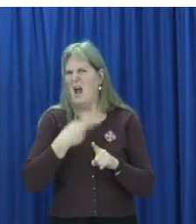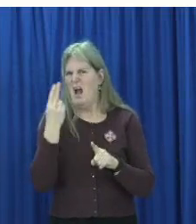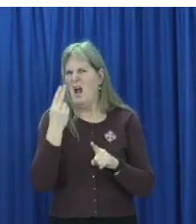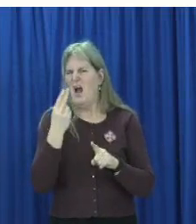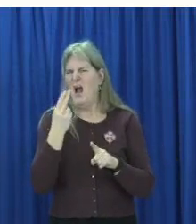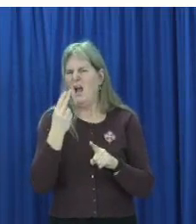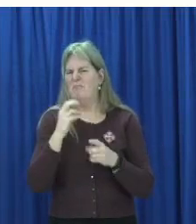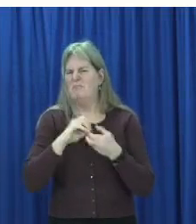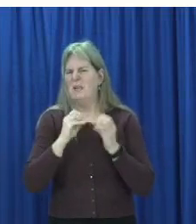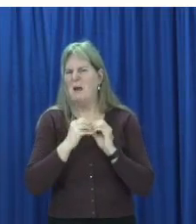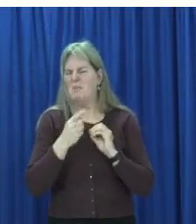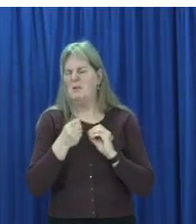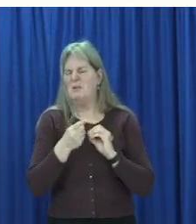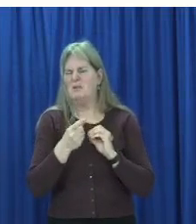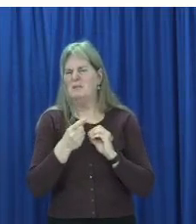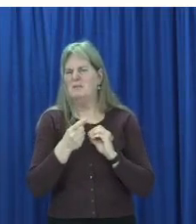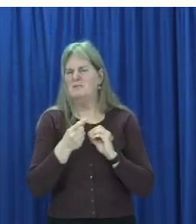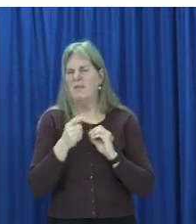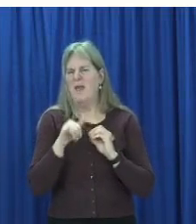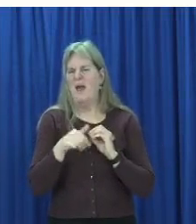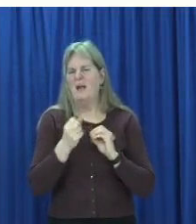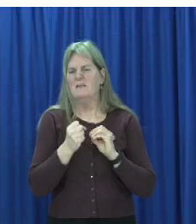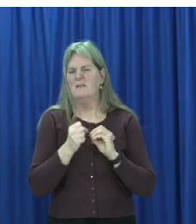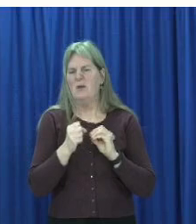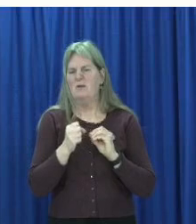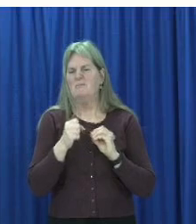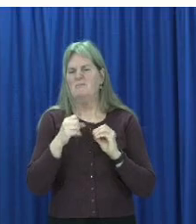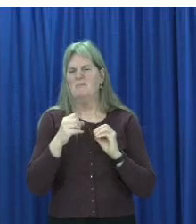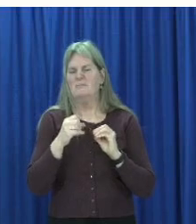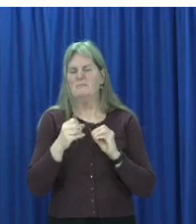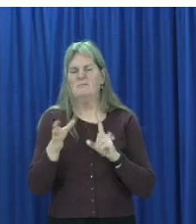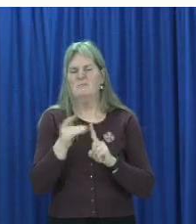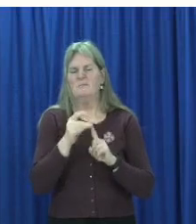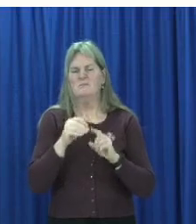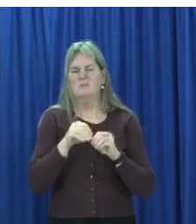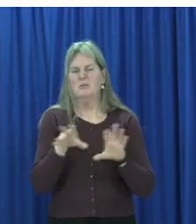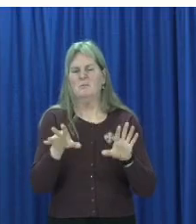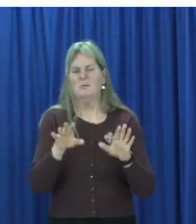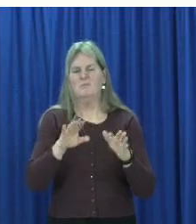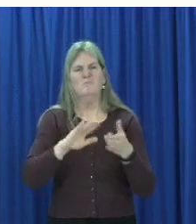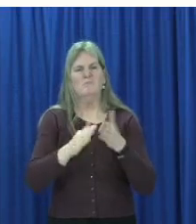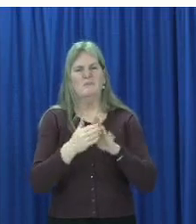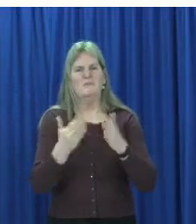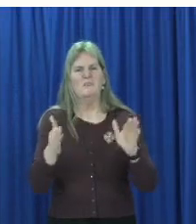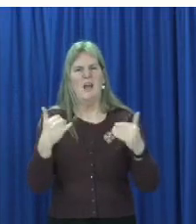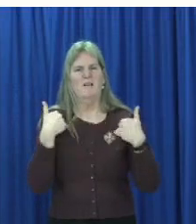when it's this high. Next slide. So, on this last slide,